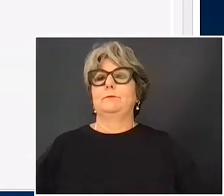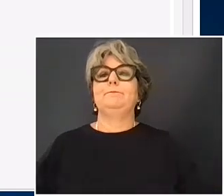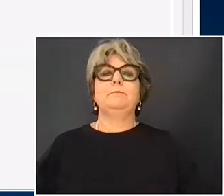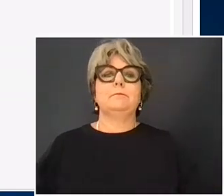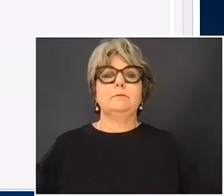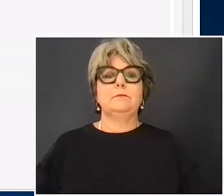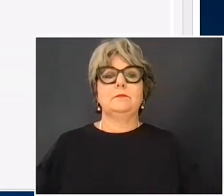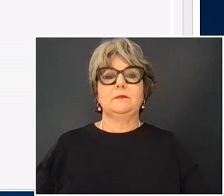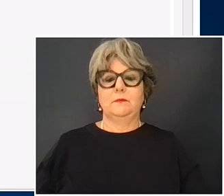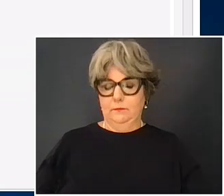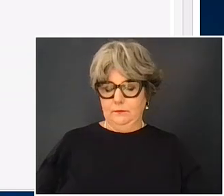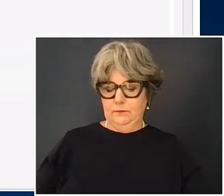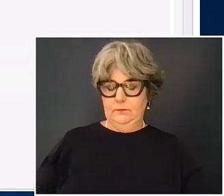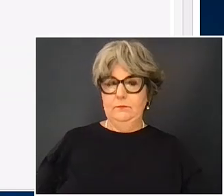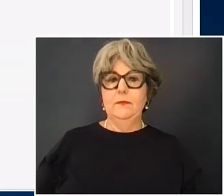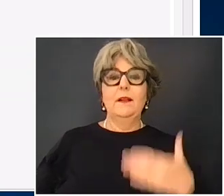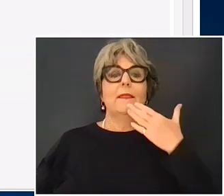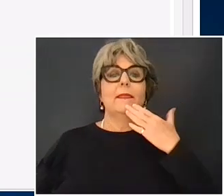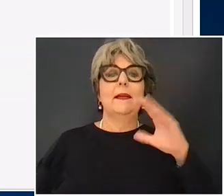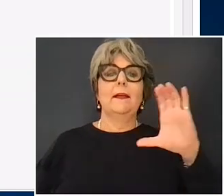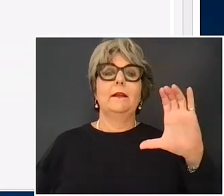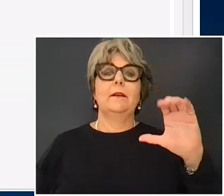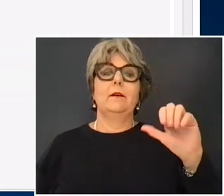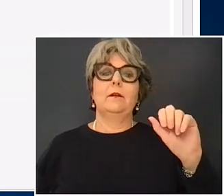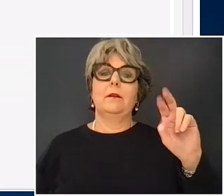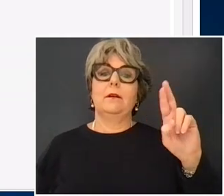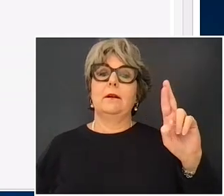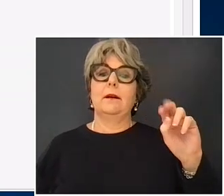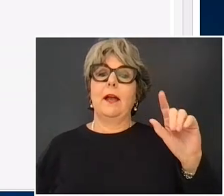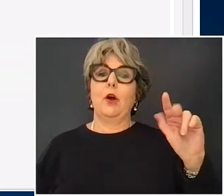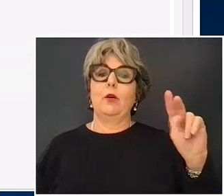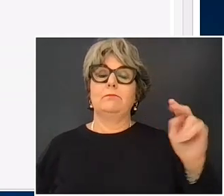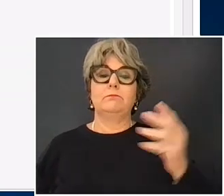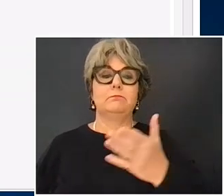Thank you, Carolyn. Any other comments on letter (m)?